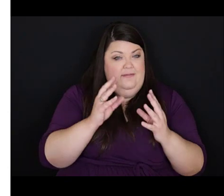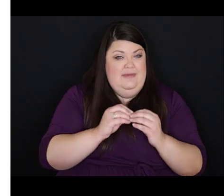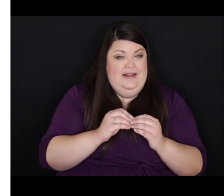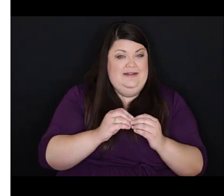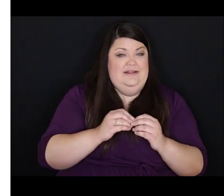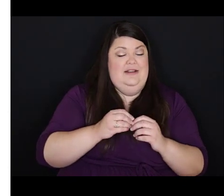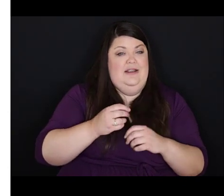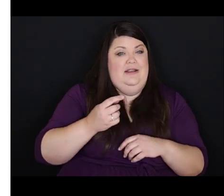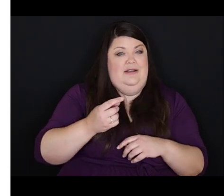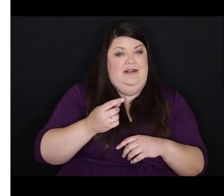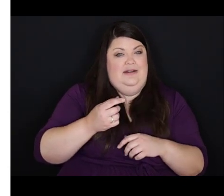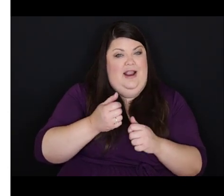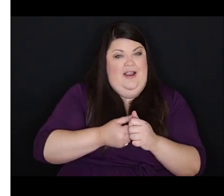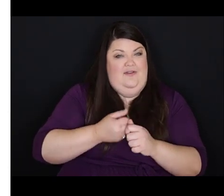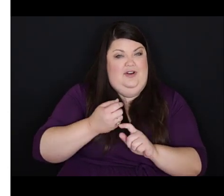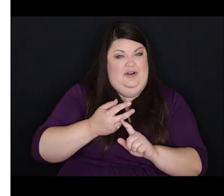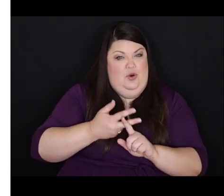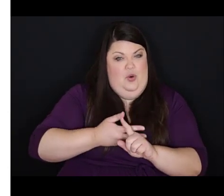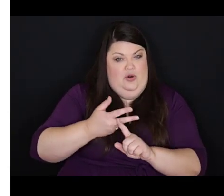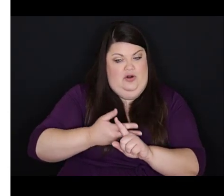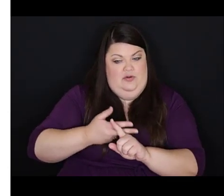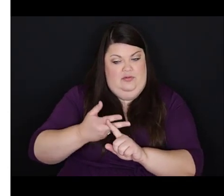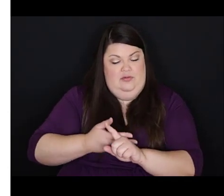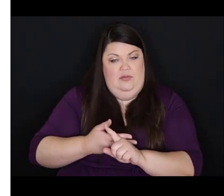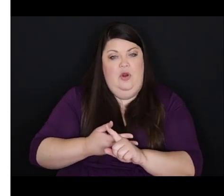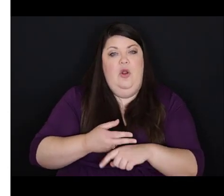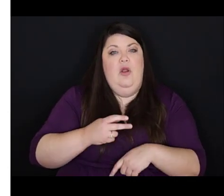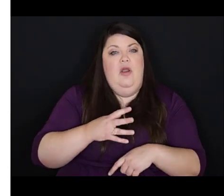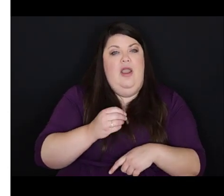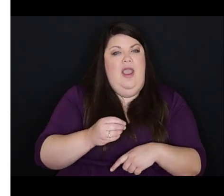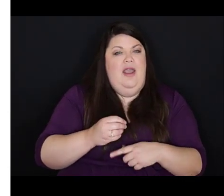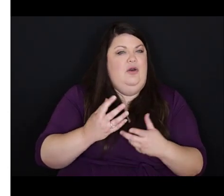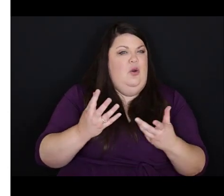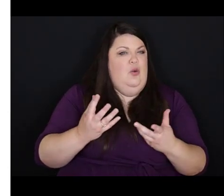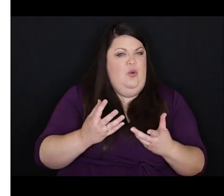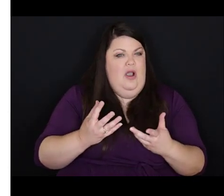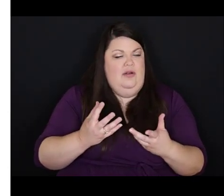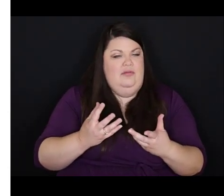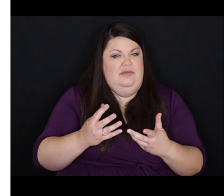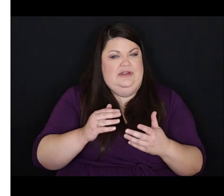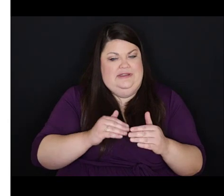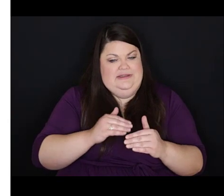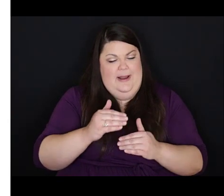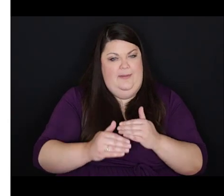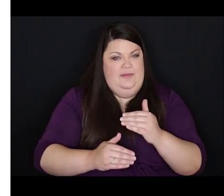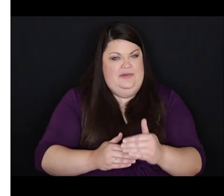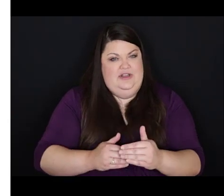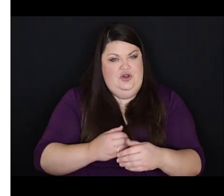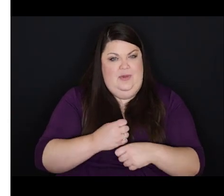if not fully constituted, what steps the agency will be taking to get its SRC fully compliant.